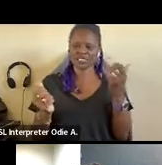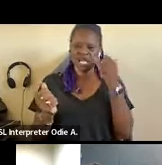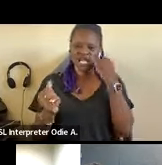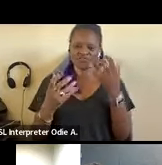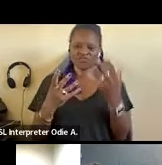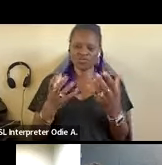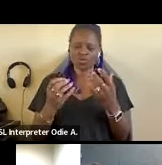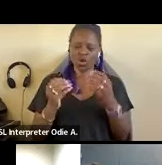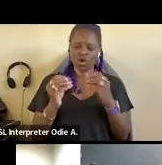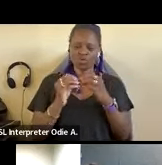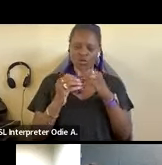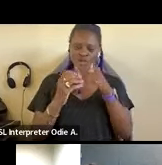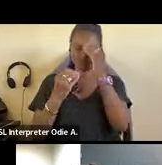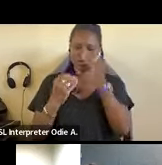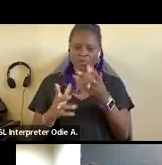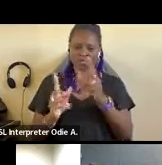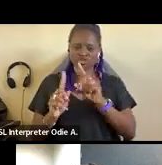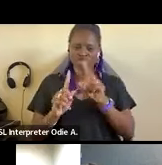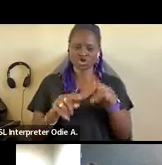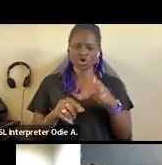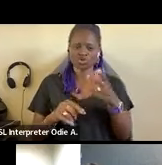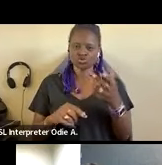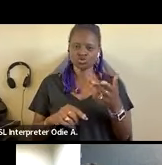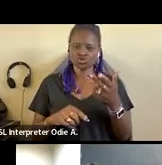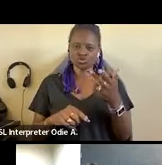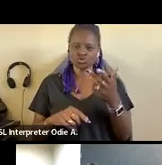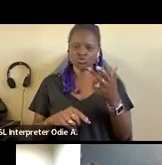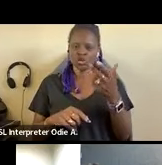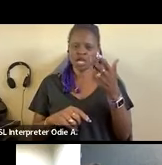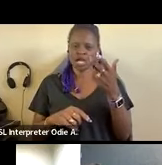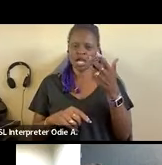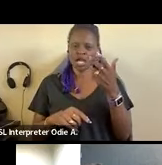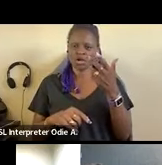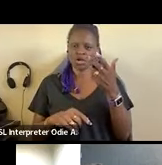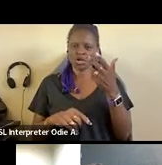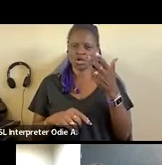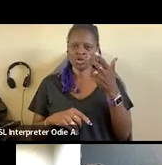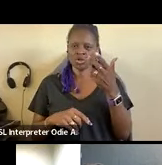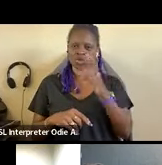encourage you all to go to Socoemergenciaorg.org vaccine,